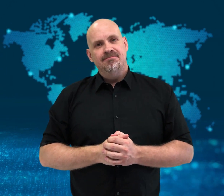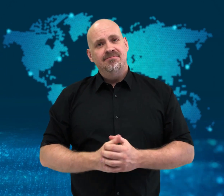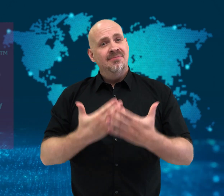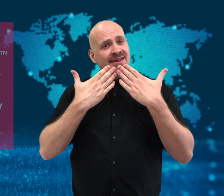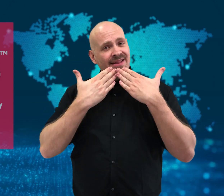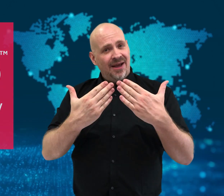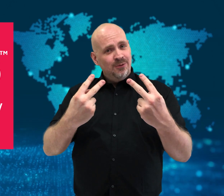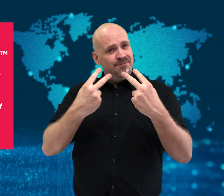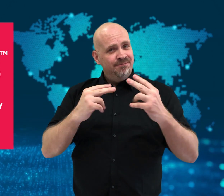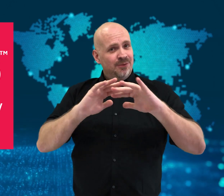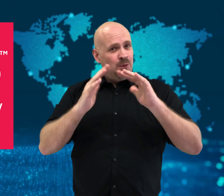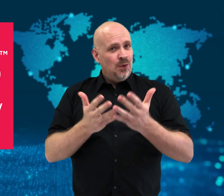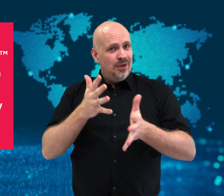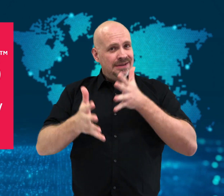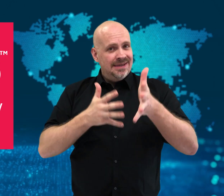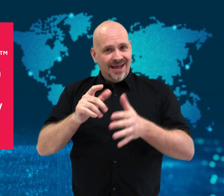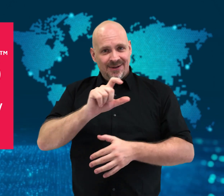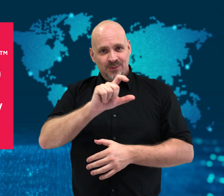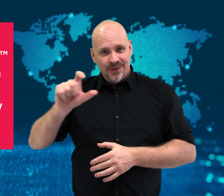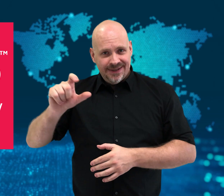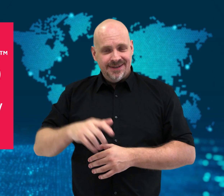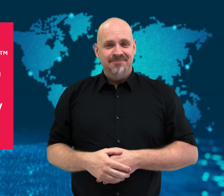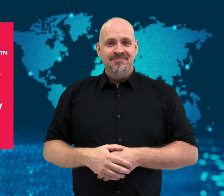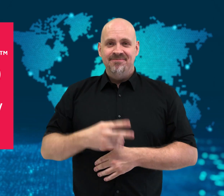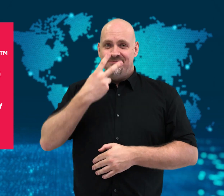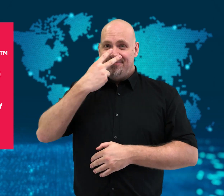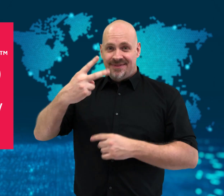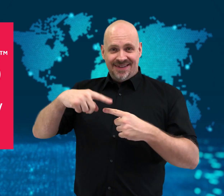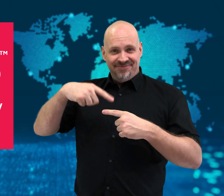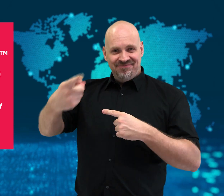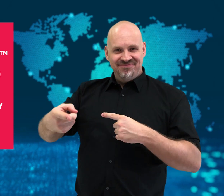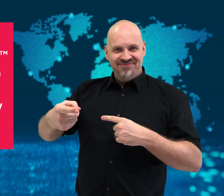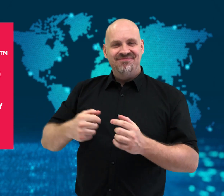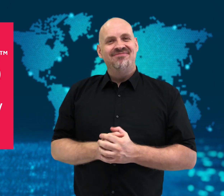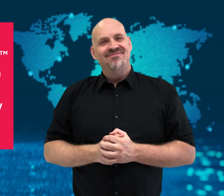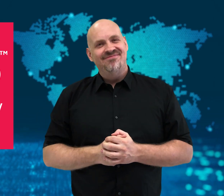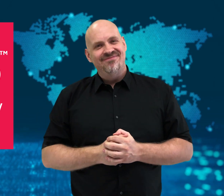Thank you for watching WorldSign Week and see you next time!